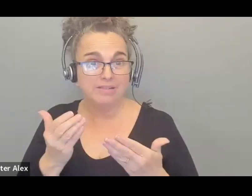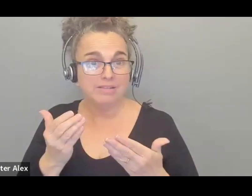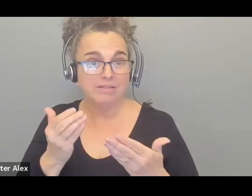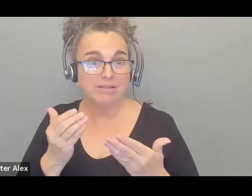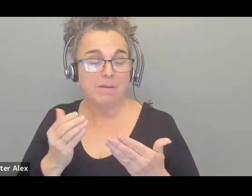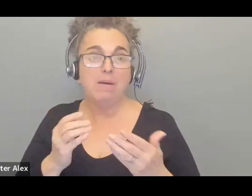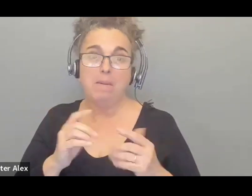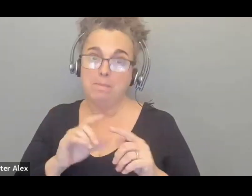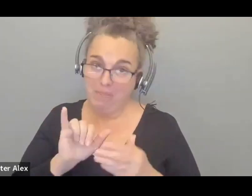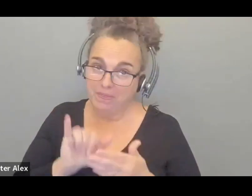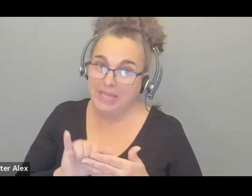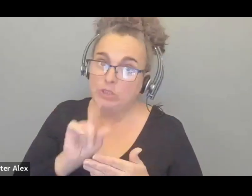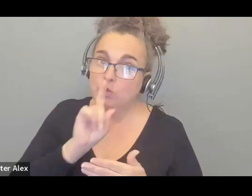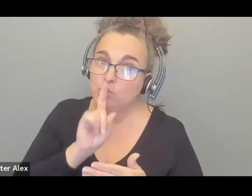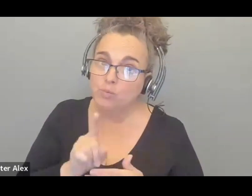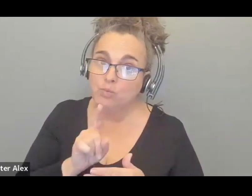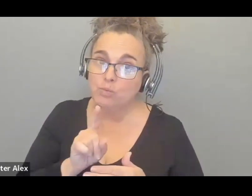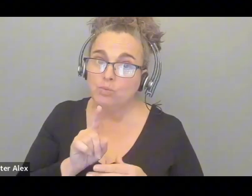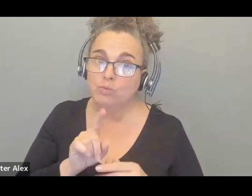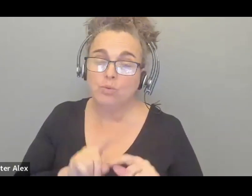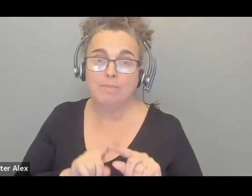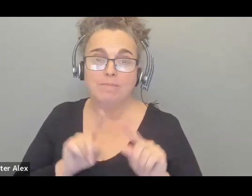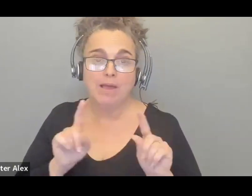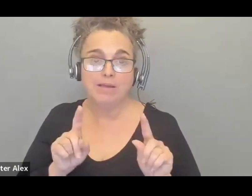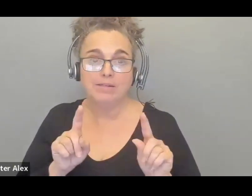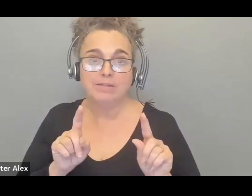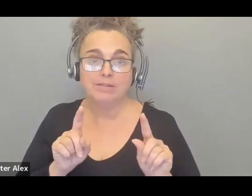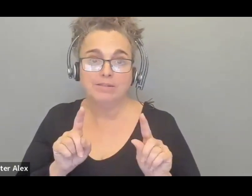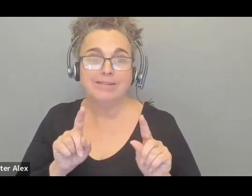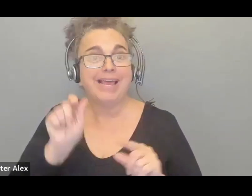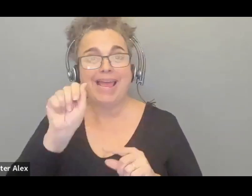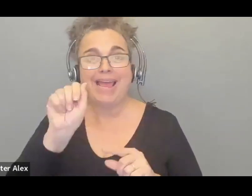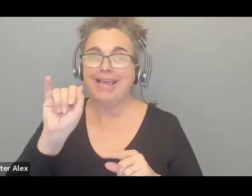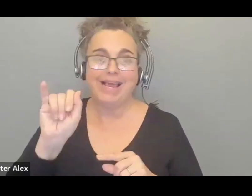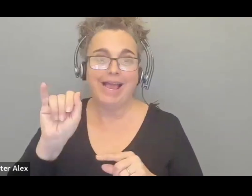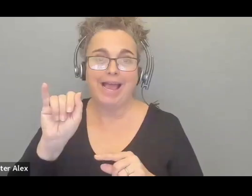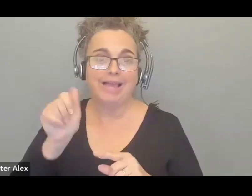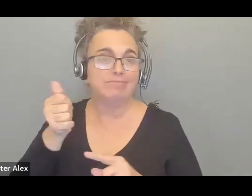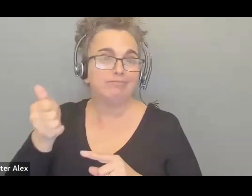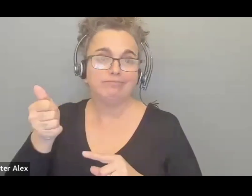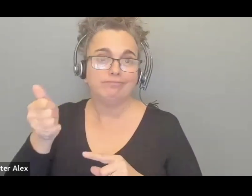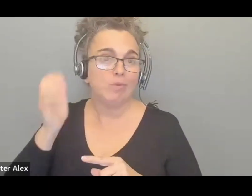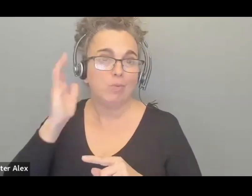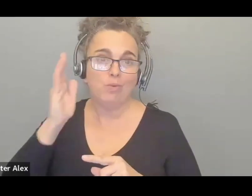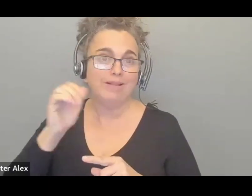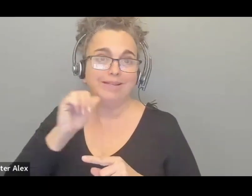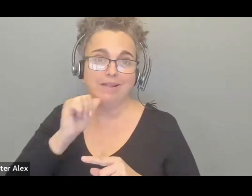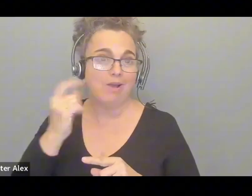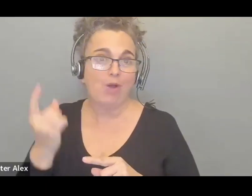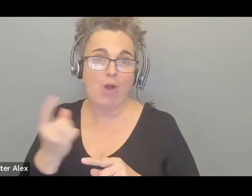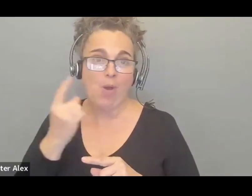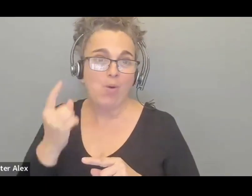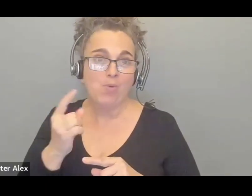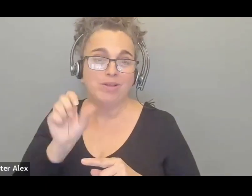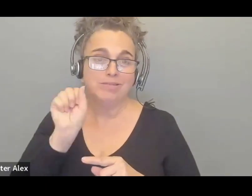It is true that AI will not always give you the right solutions